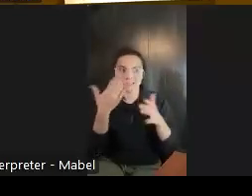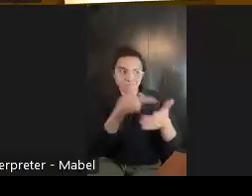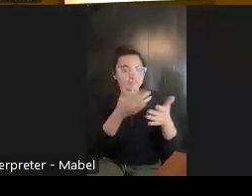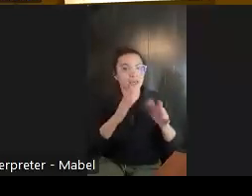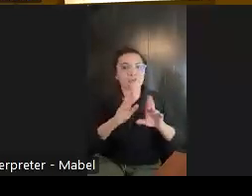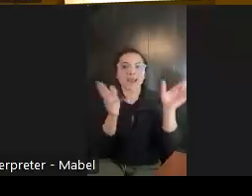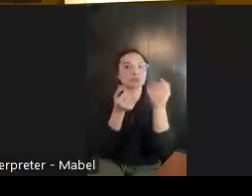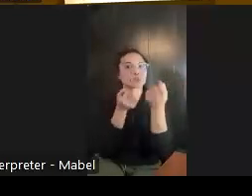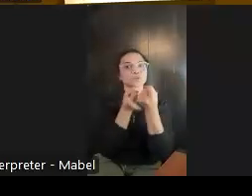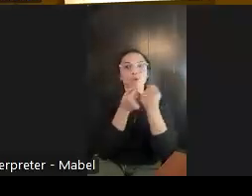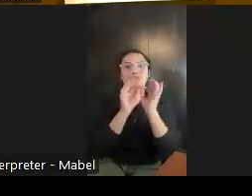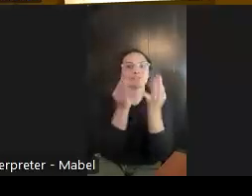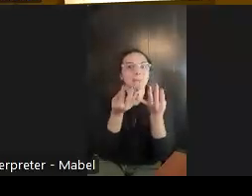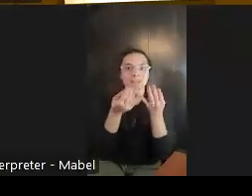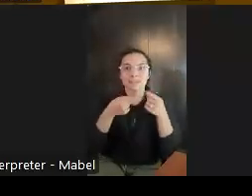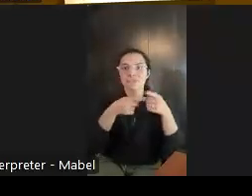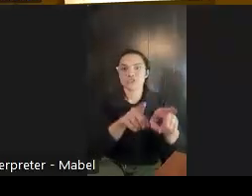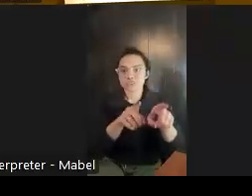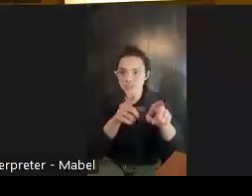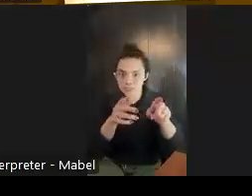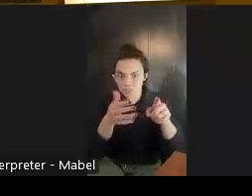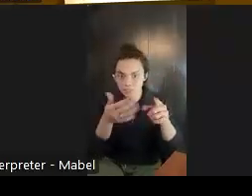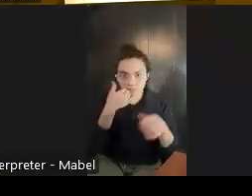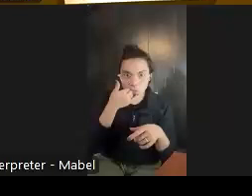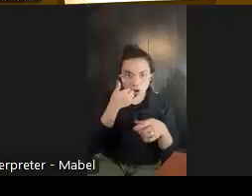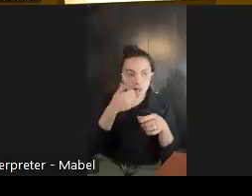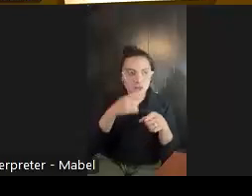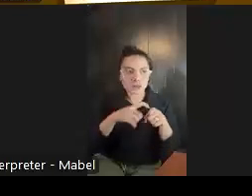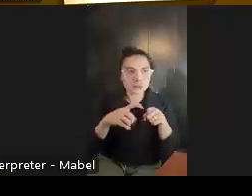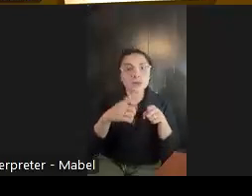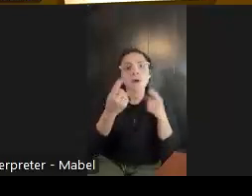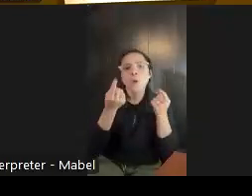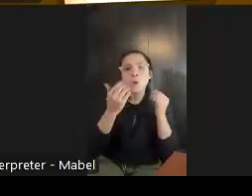supporting families and thinking about which level of care is actually the most appropriate for them